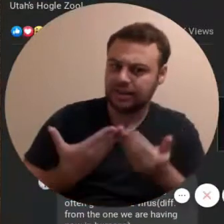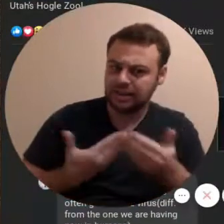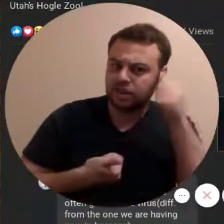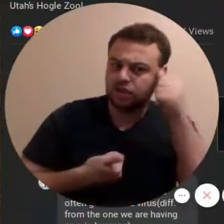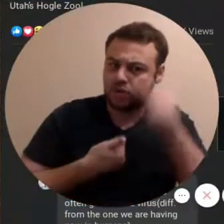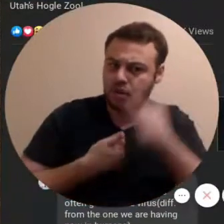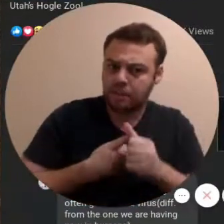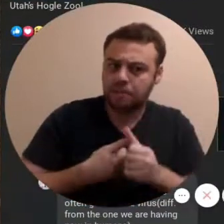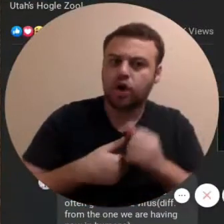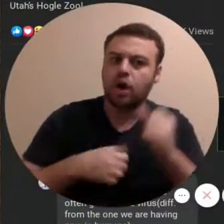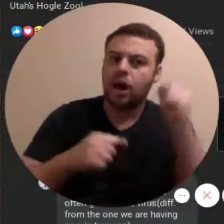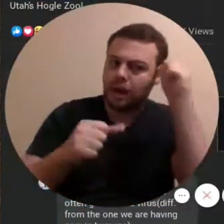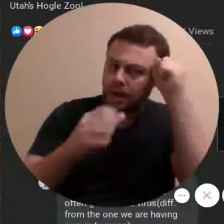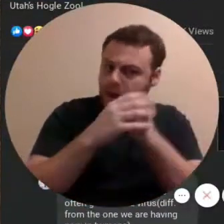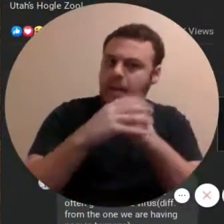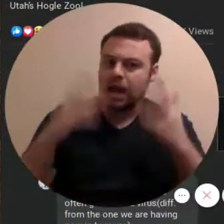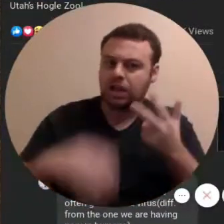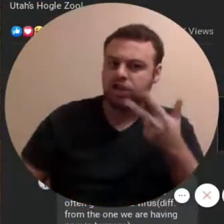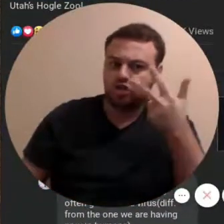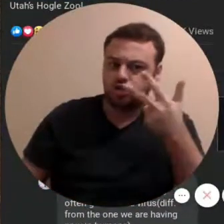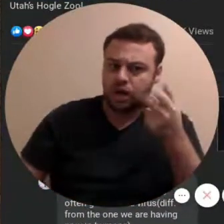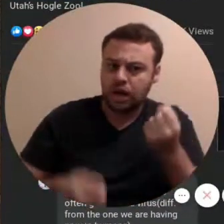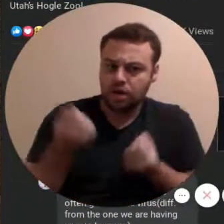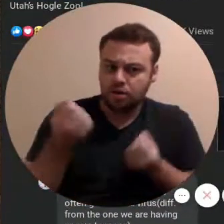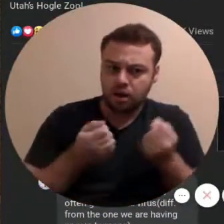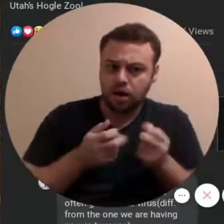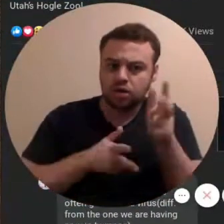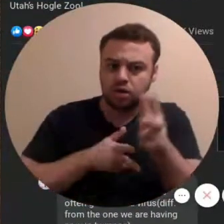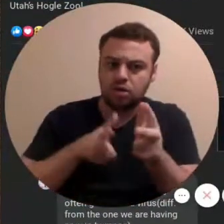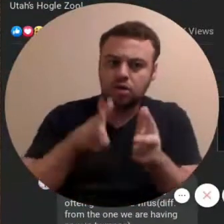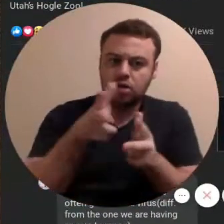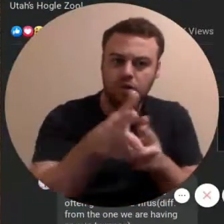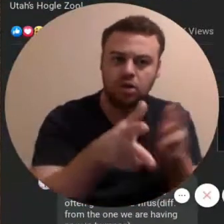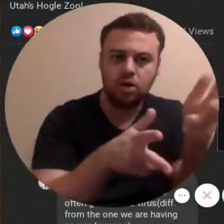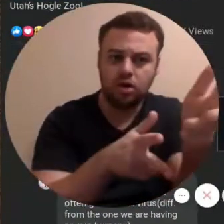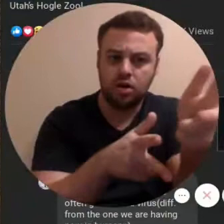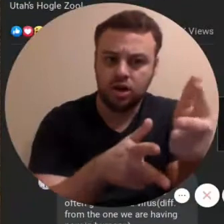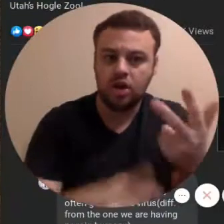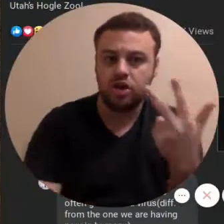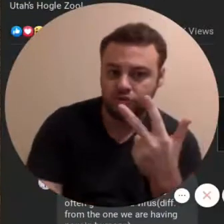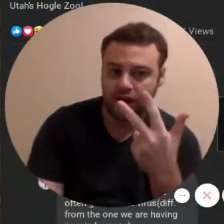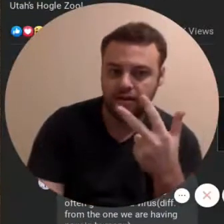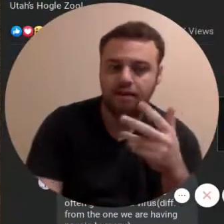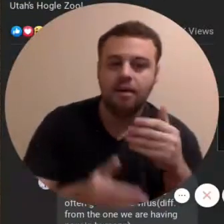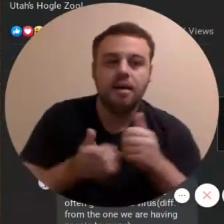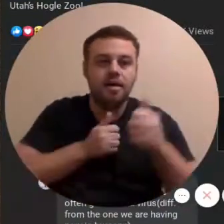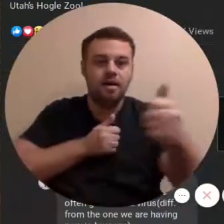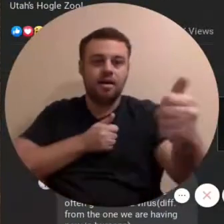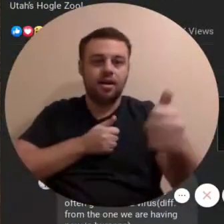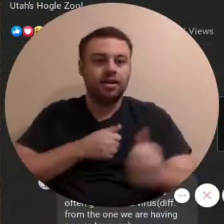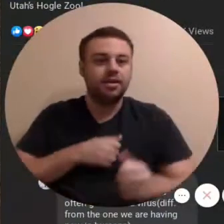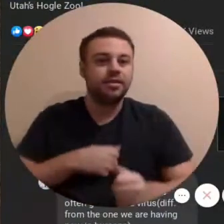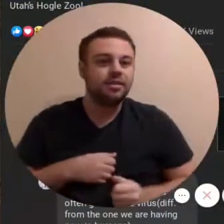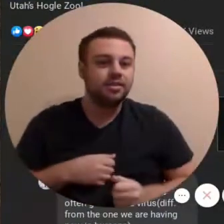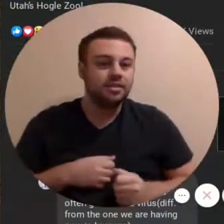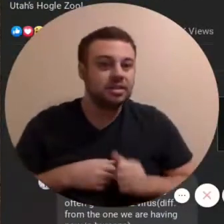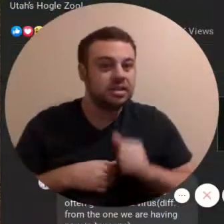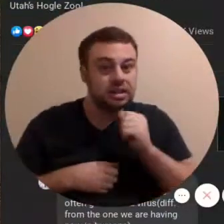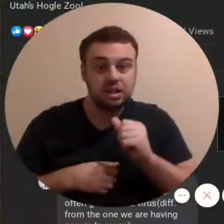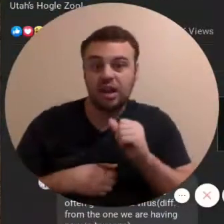Stephanie: In between you and the animal. And if that's what you can imagine then- and not a Smart car. Not one of those!